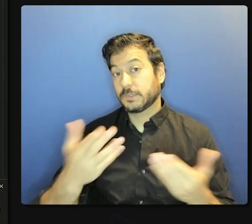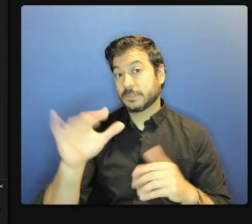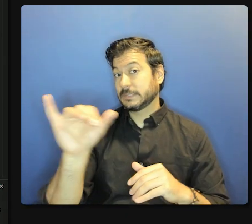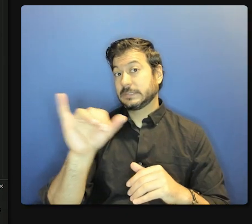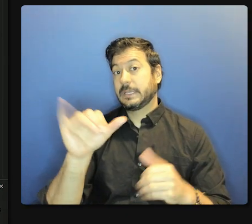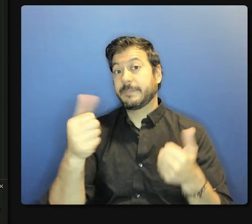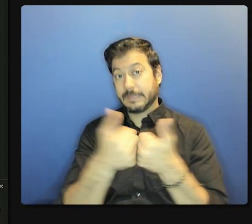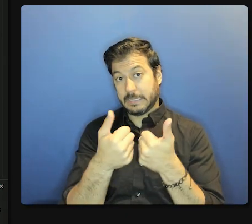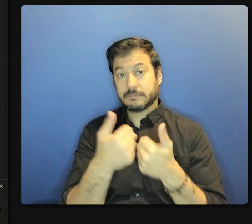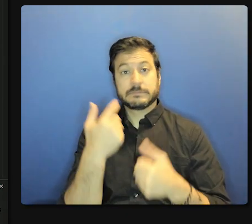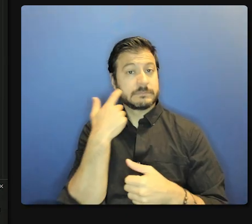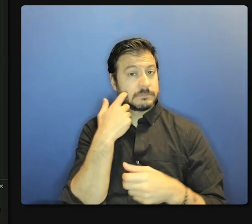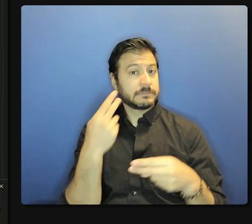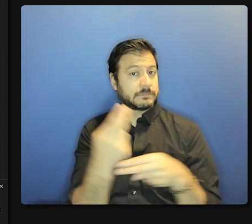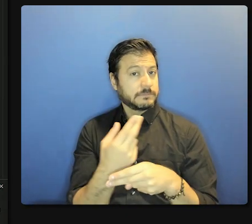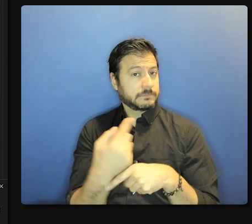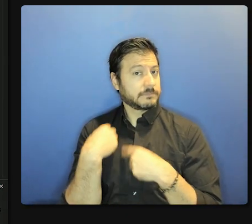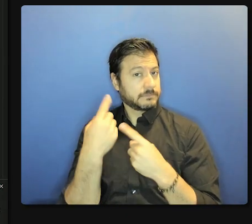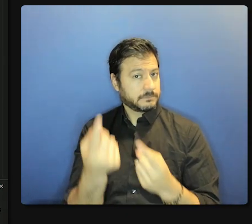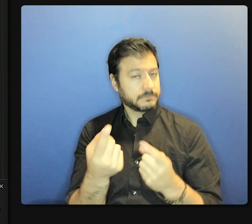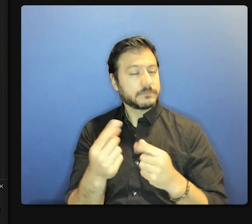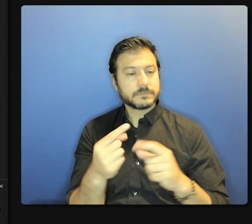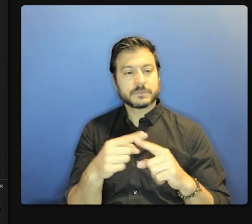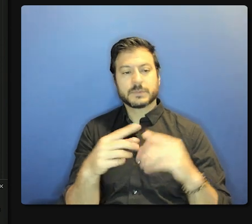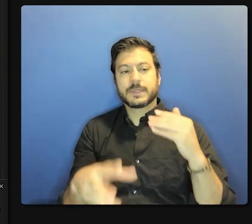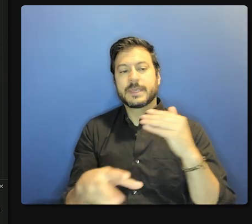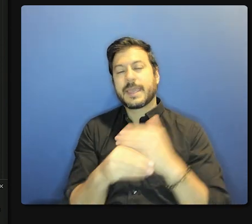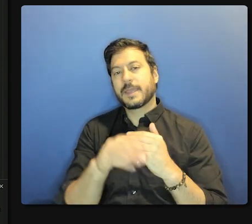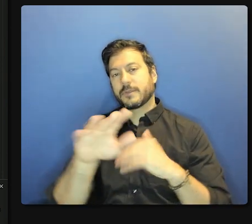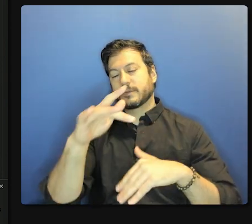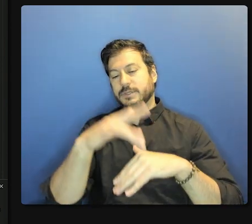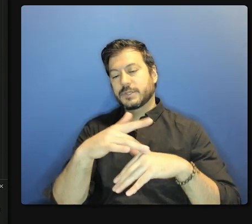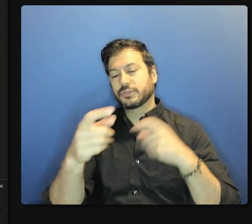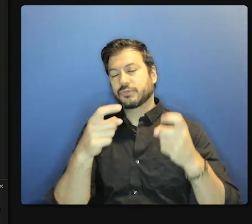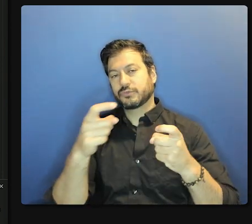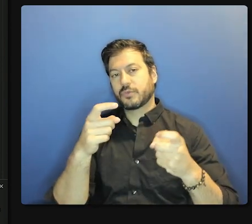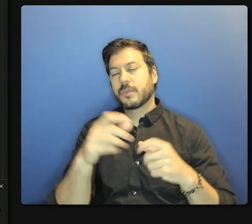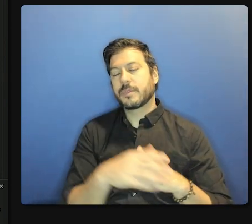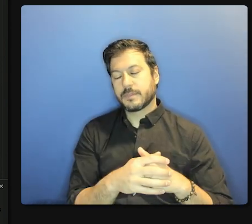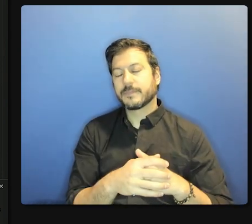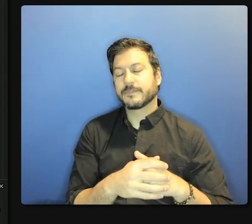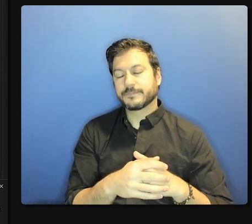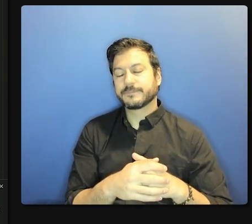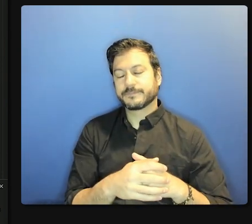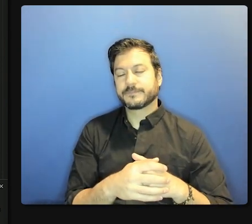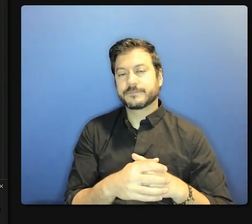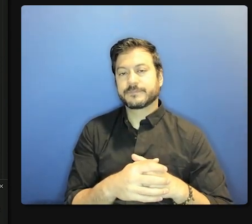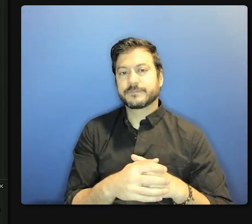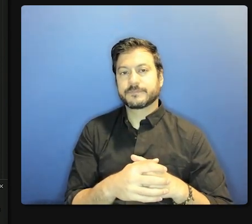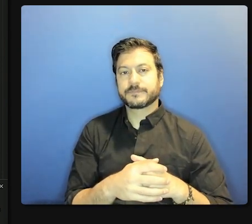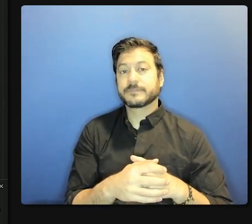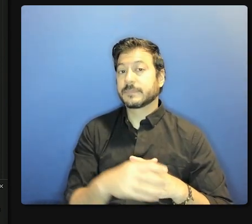Here's the game we've been using throughout this demo to add your touch control or custom assets.